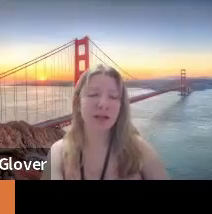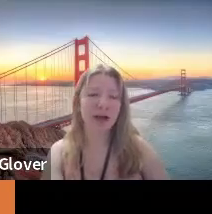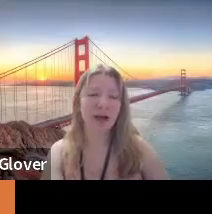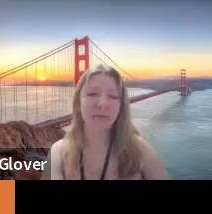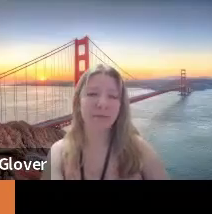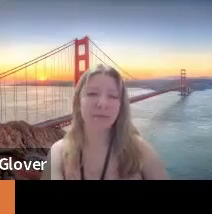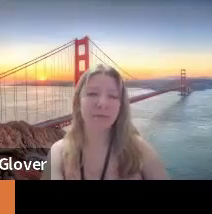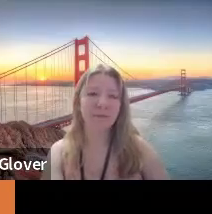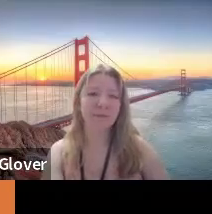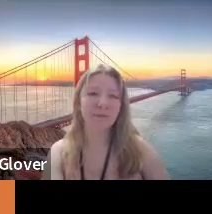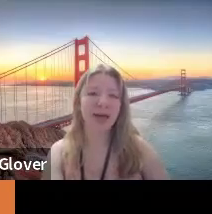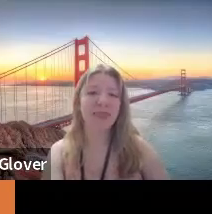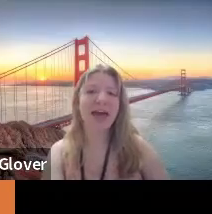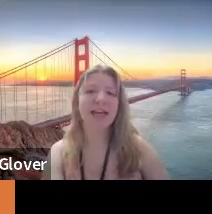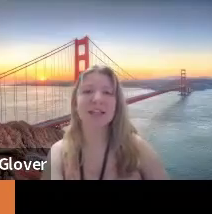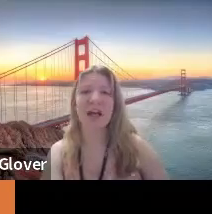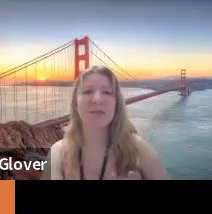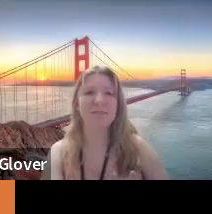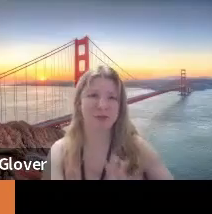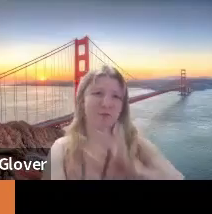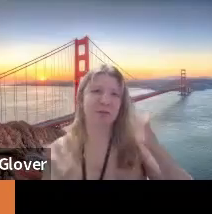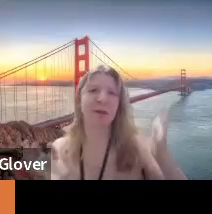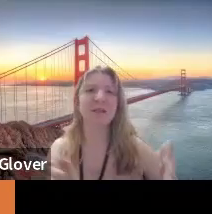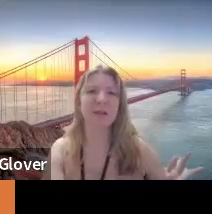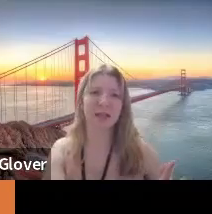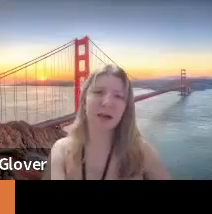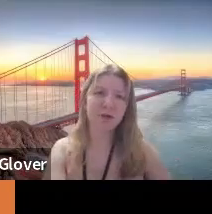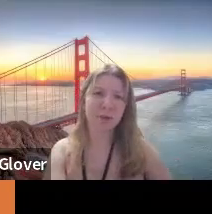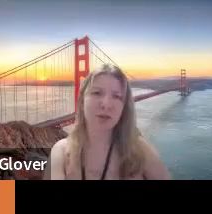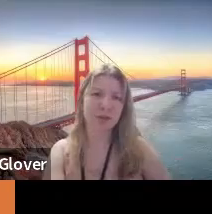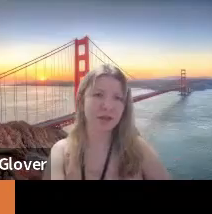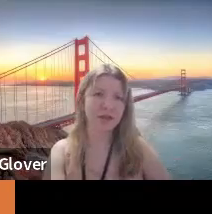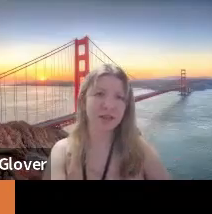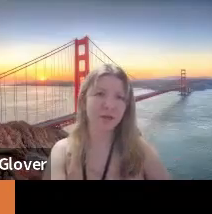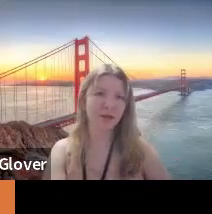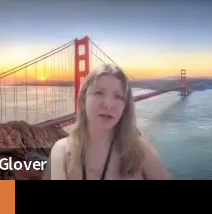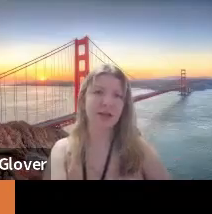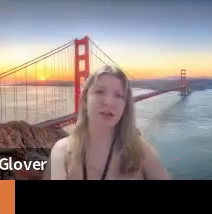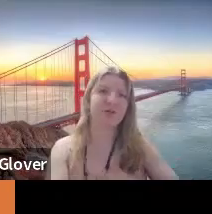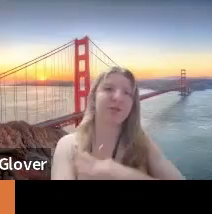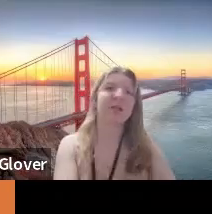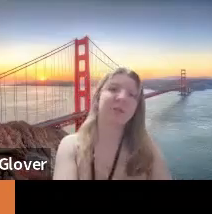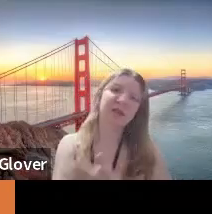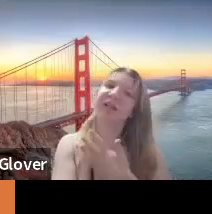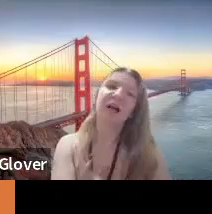really understanding of these things. Things like lost medication or not being able to pick up medication